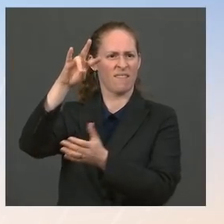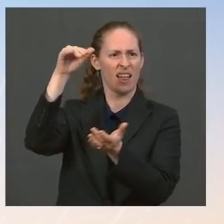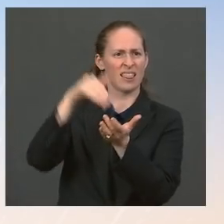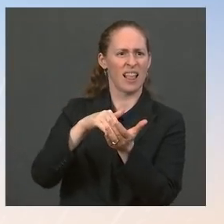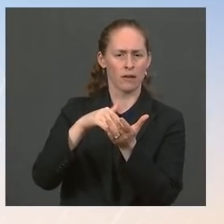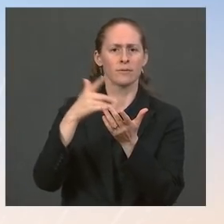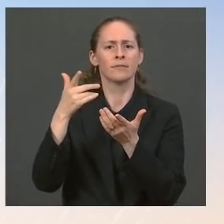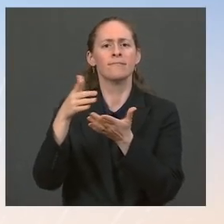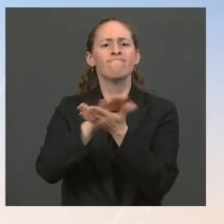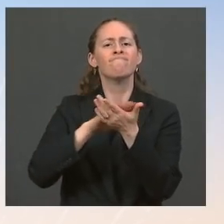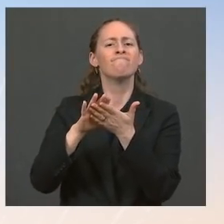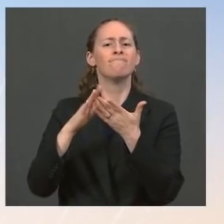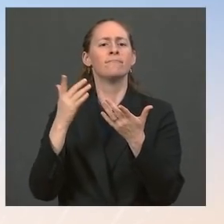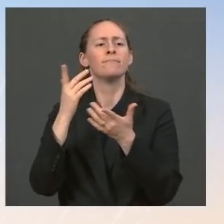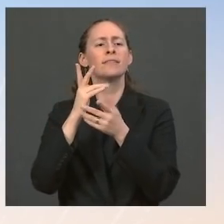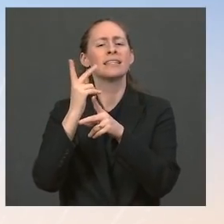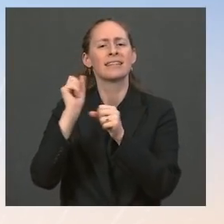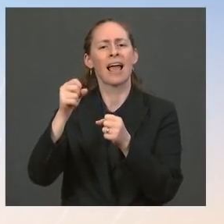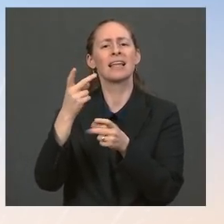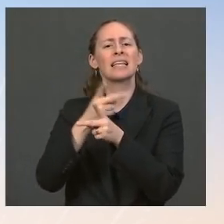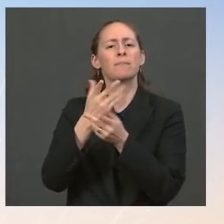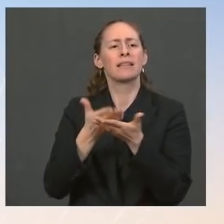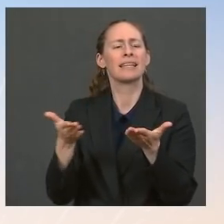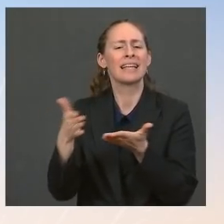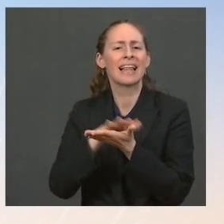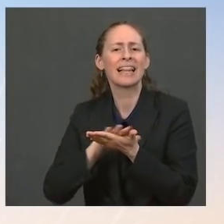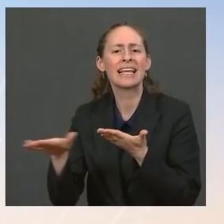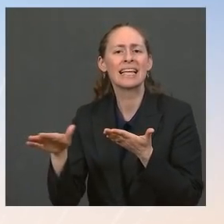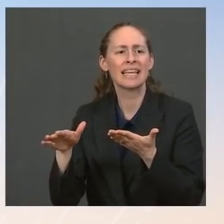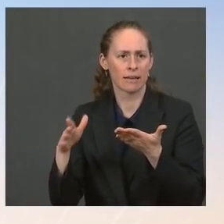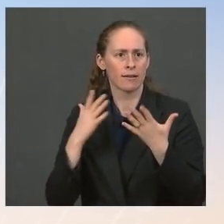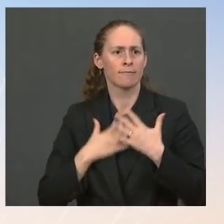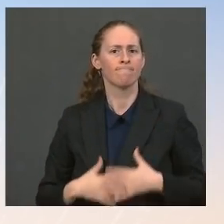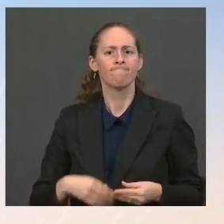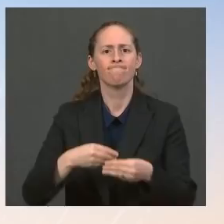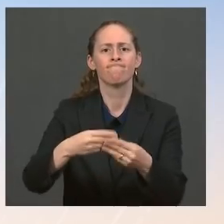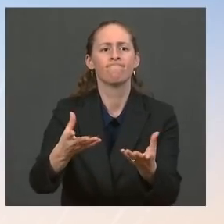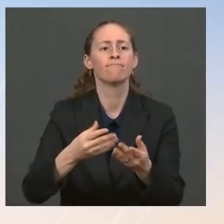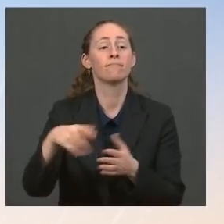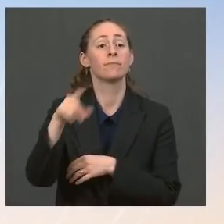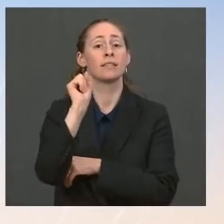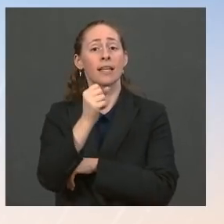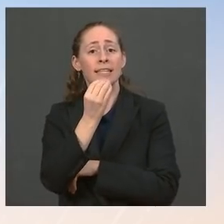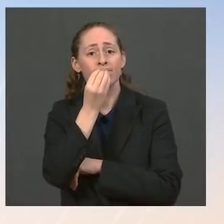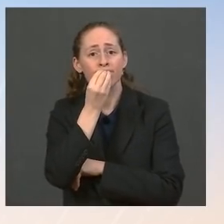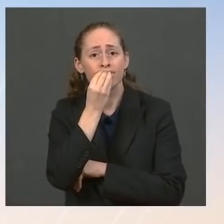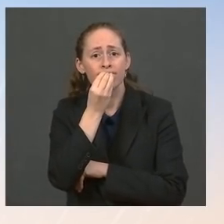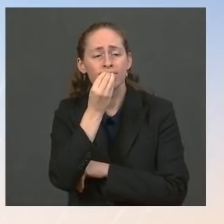for contributing more than 14,000 meals per day to supplement other food programs.